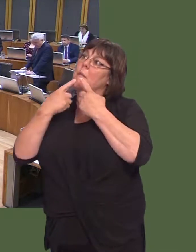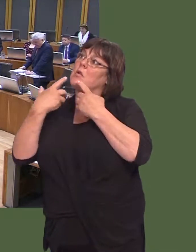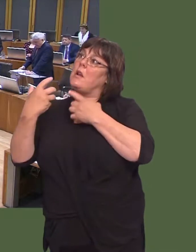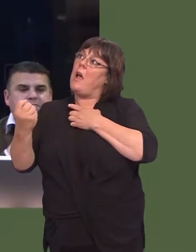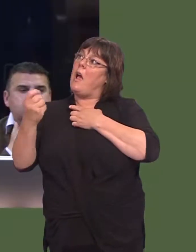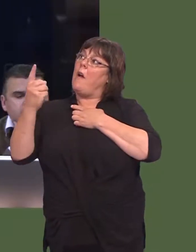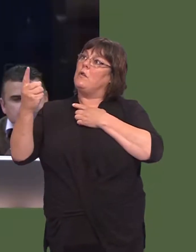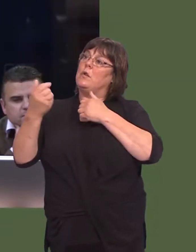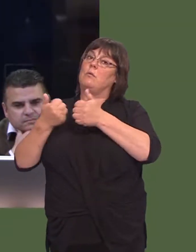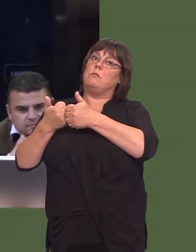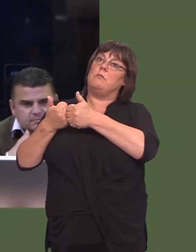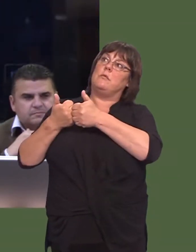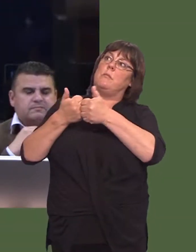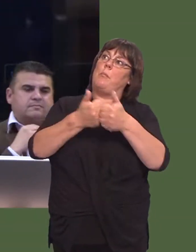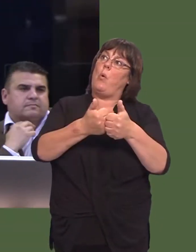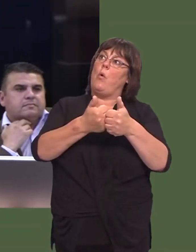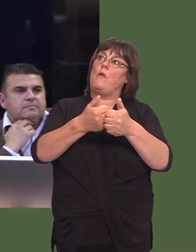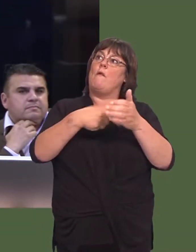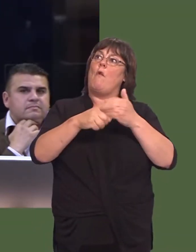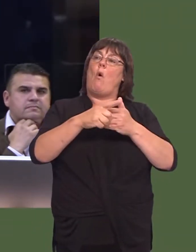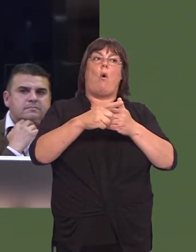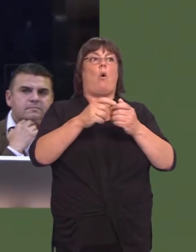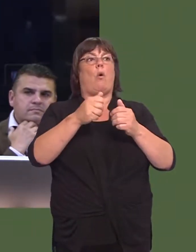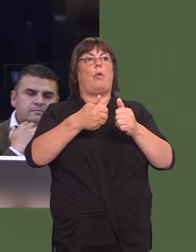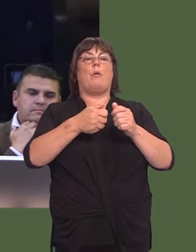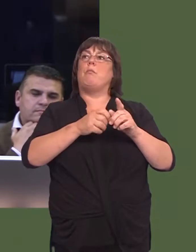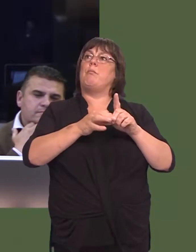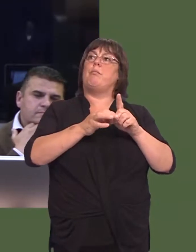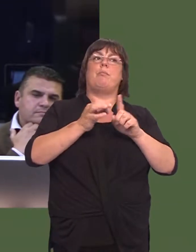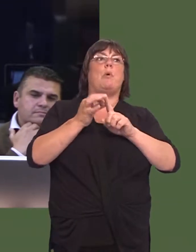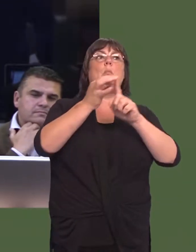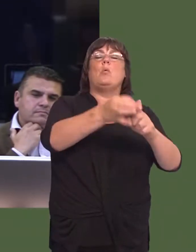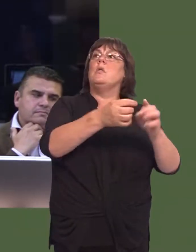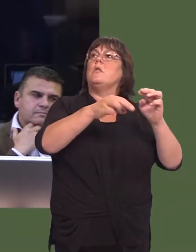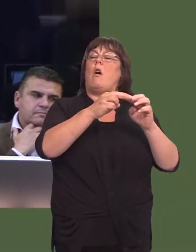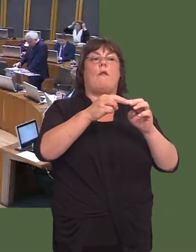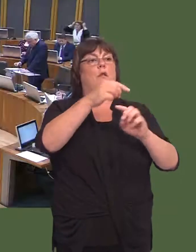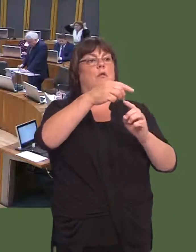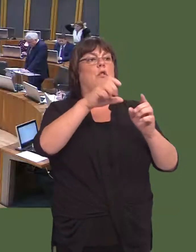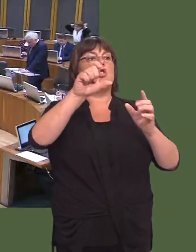whether to provide the financial support requested by the promoters of the Circuit of Wales? OAQ(5)0636(FM) Carwyn Jones: We are awaiting some reports